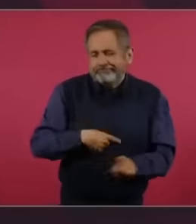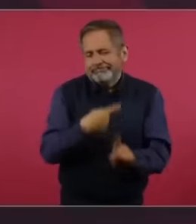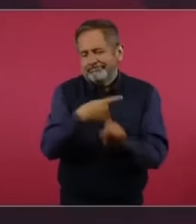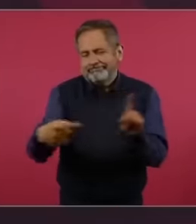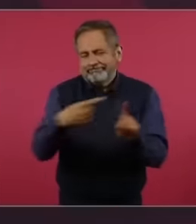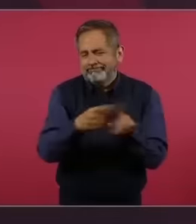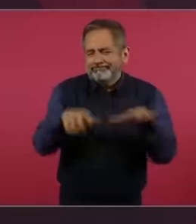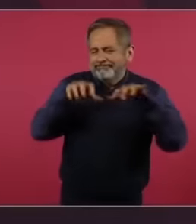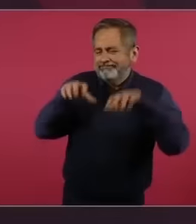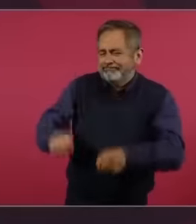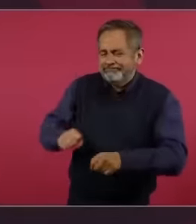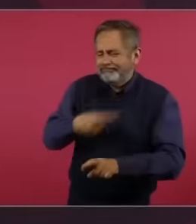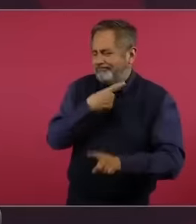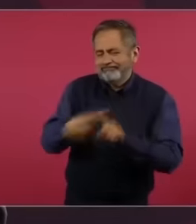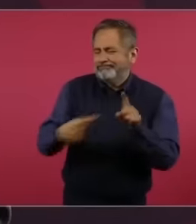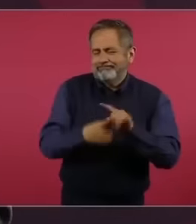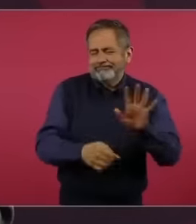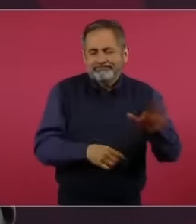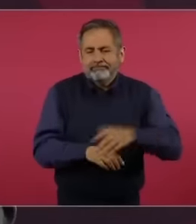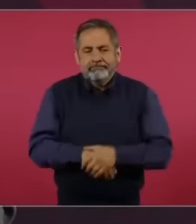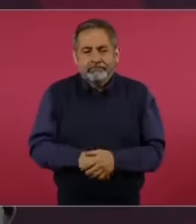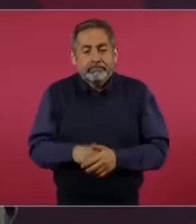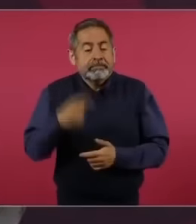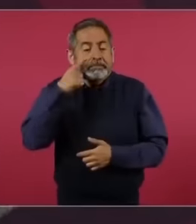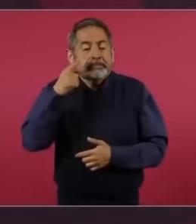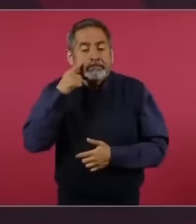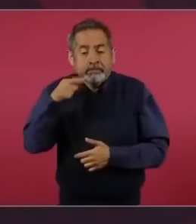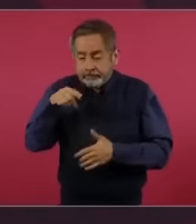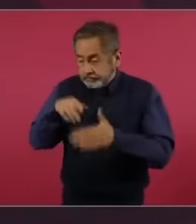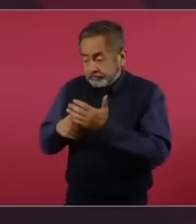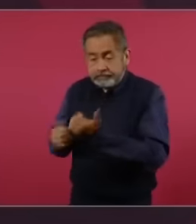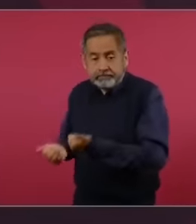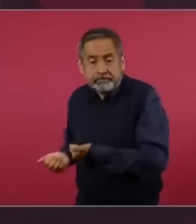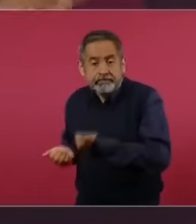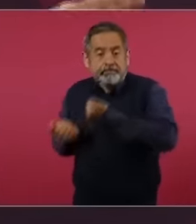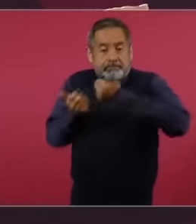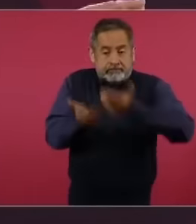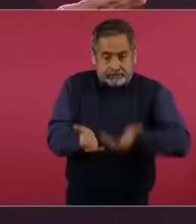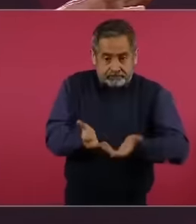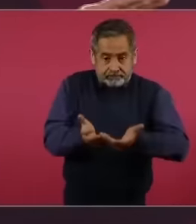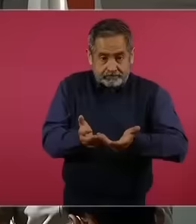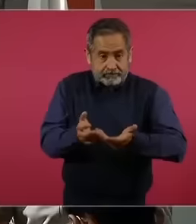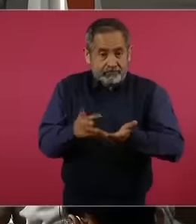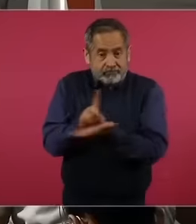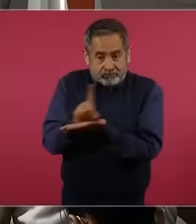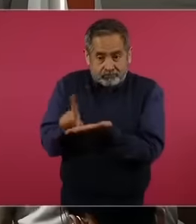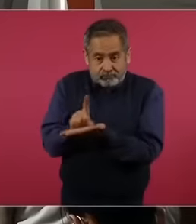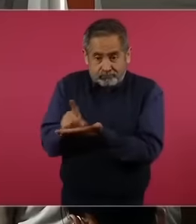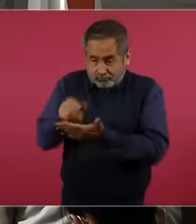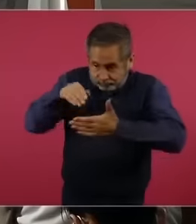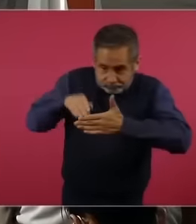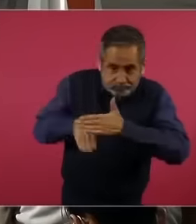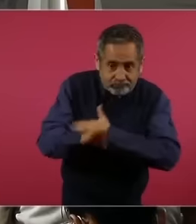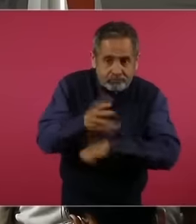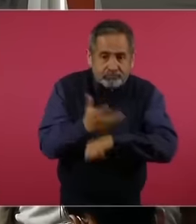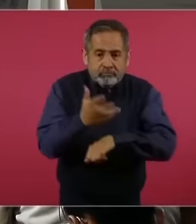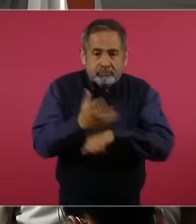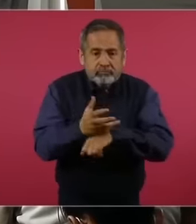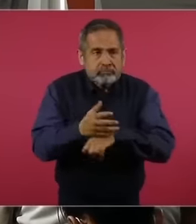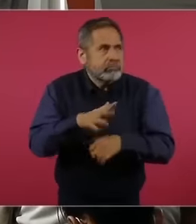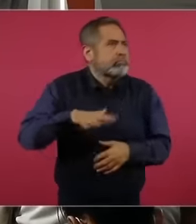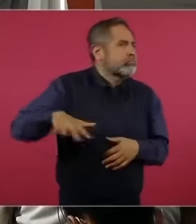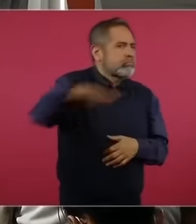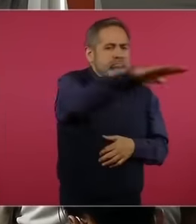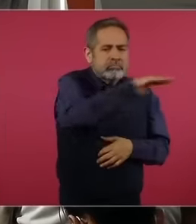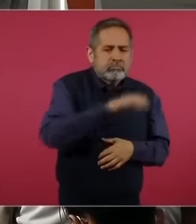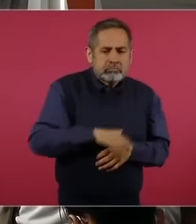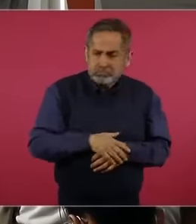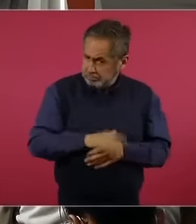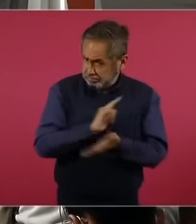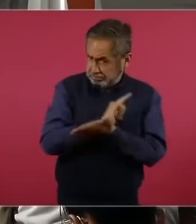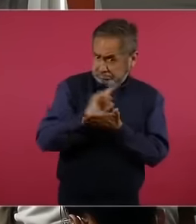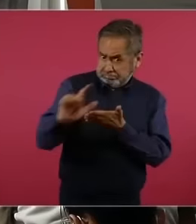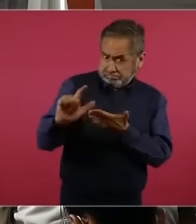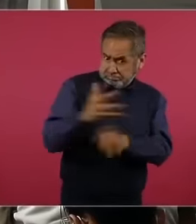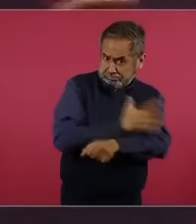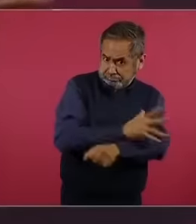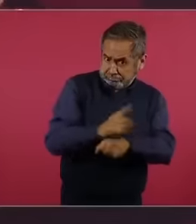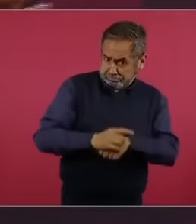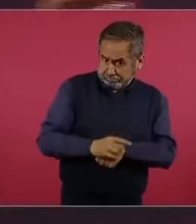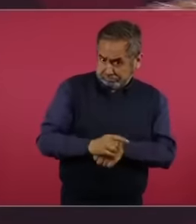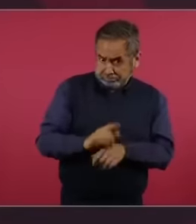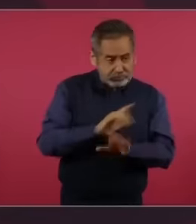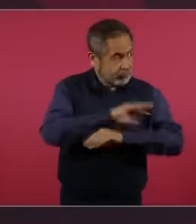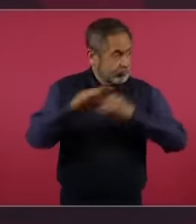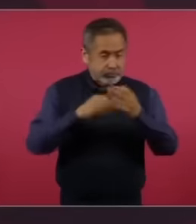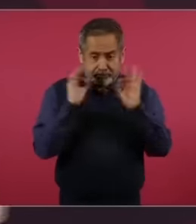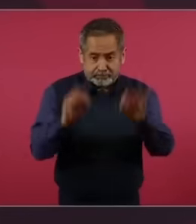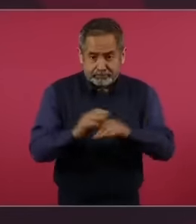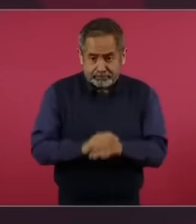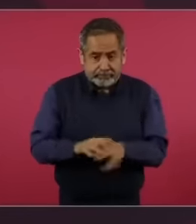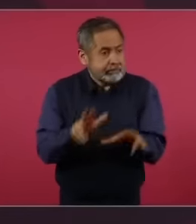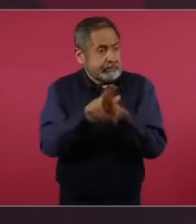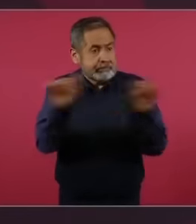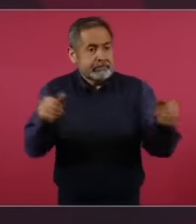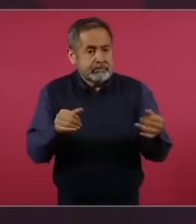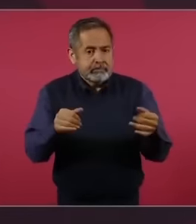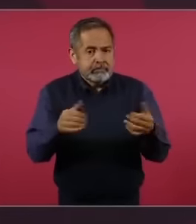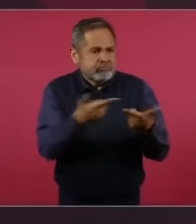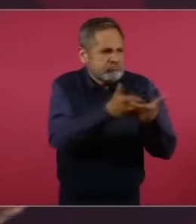because once the drugs arrive in the United States there are no longer drug distribution gangs, how is